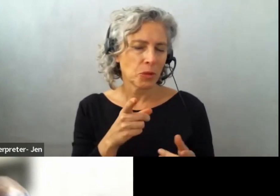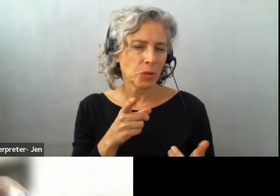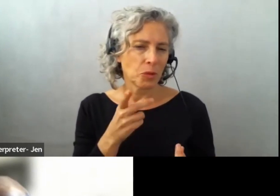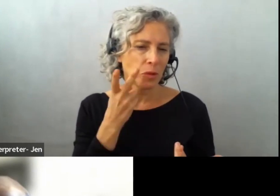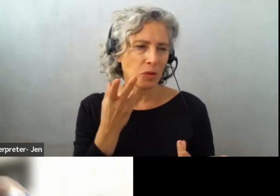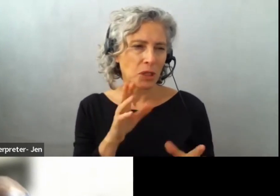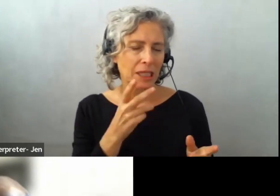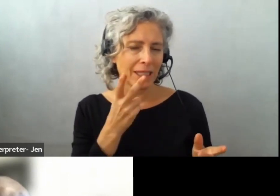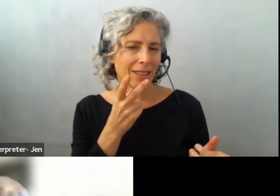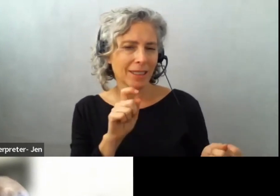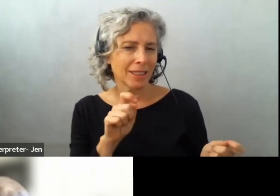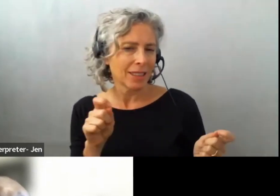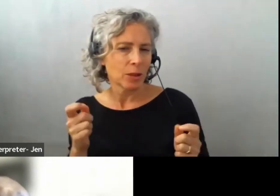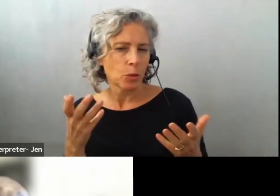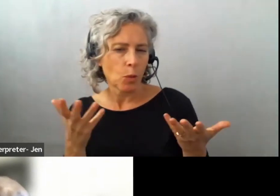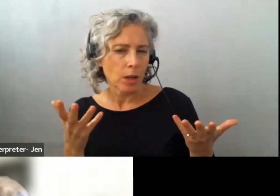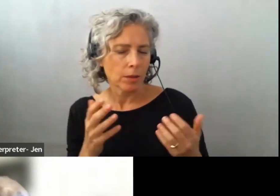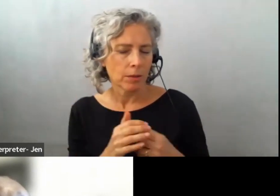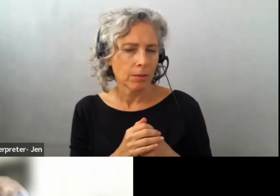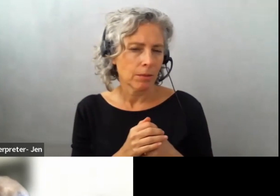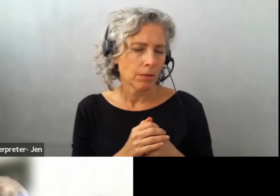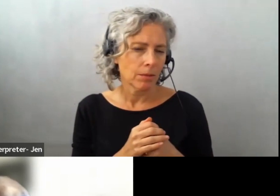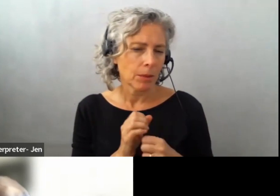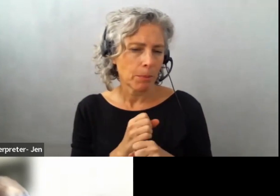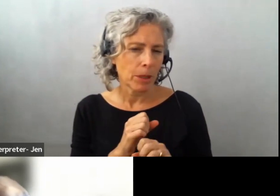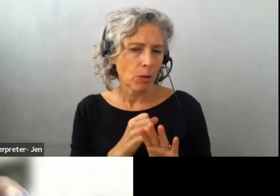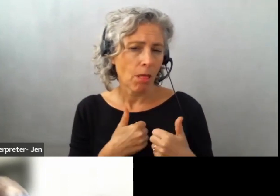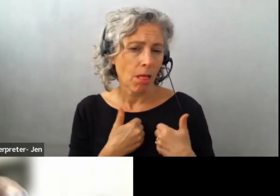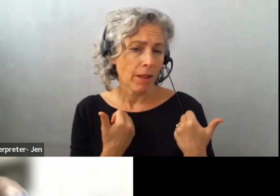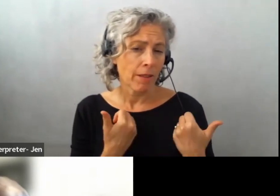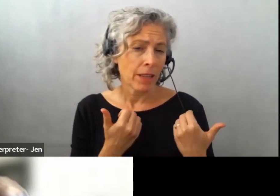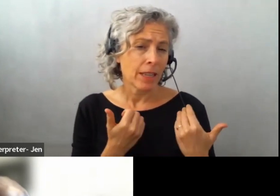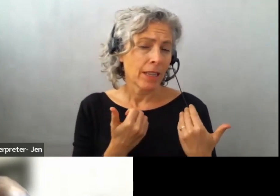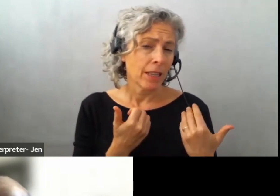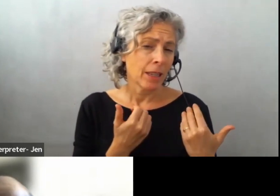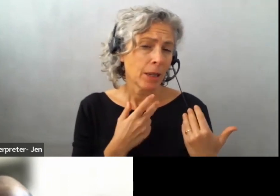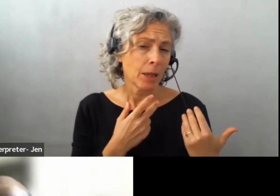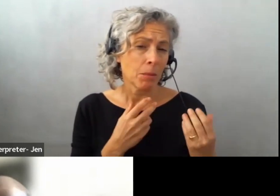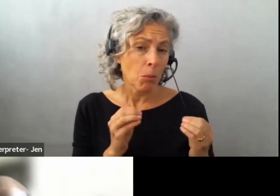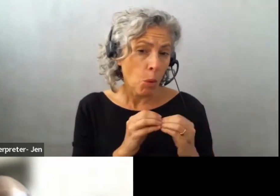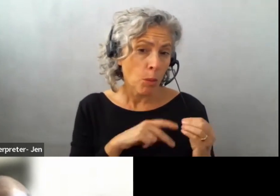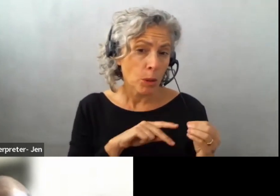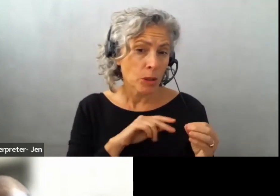the pandemic began that made life more or less person centered. Finn Gardiner: Okay, so let's